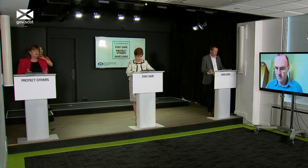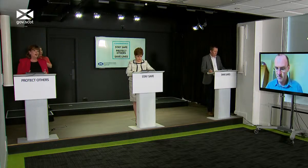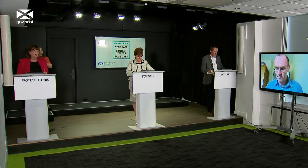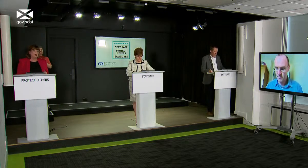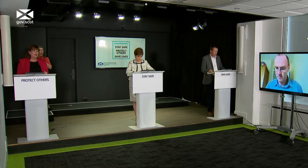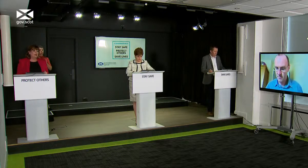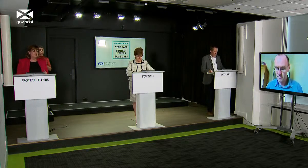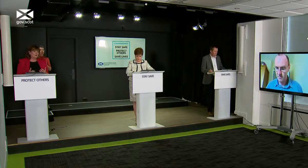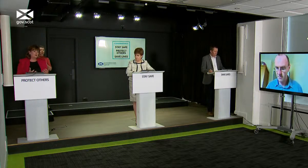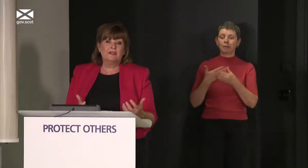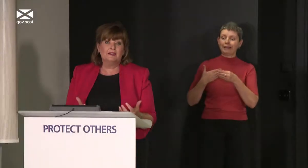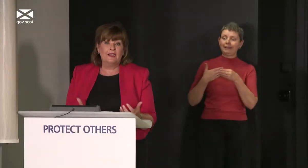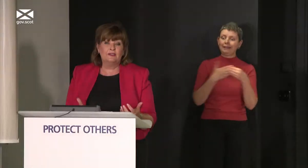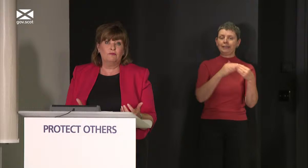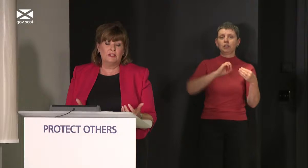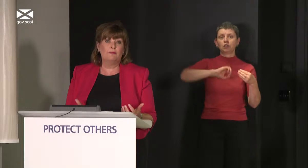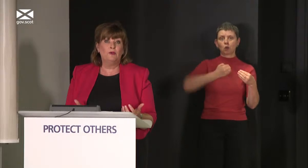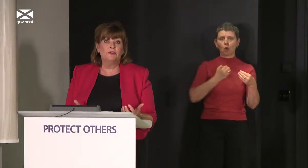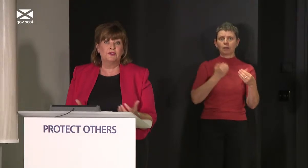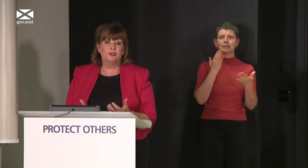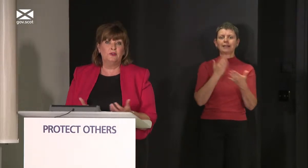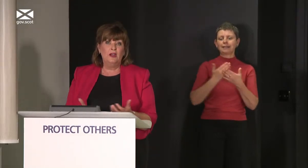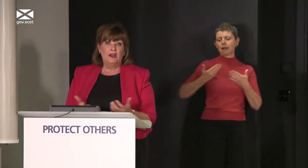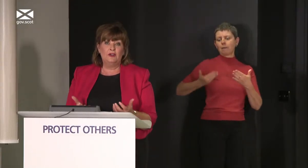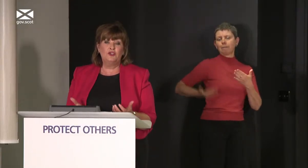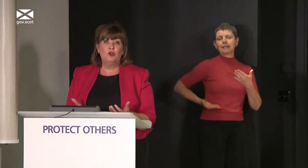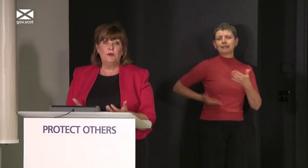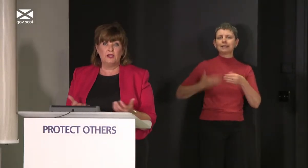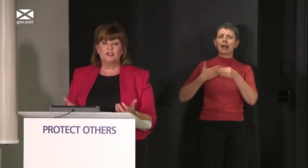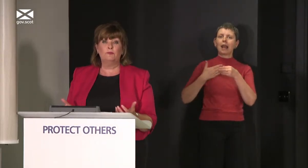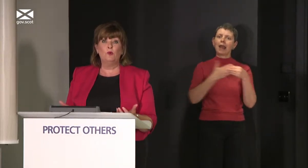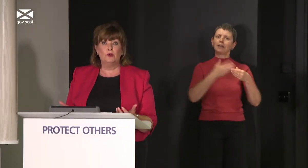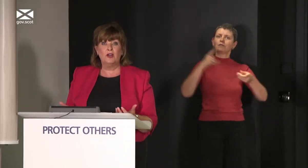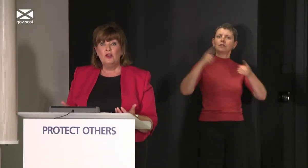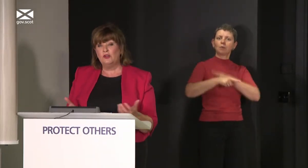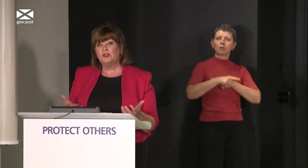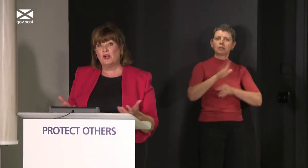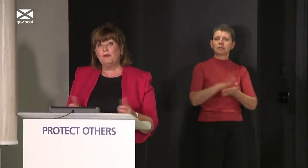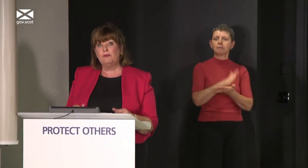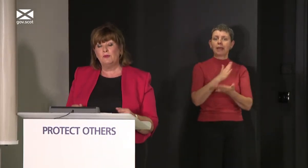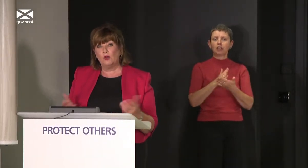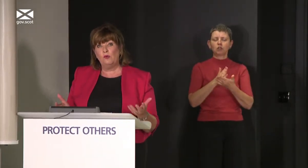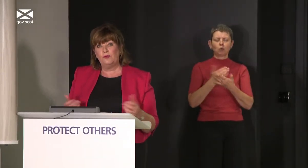and it is a business led response, to ensure we can support not just young people, but,